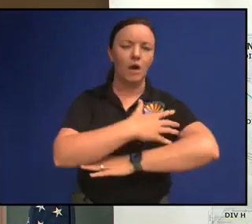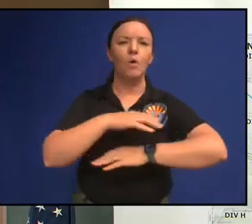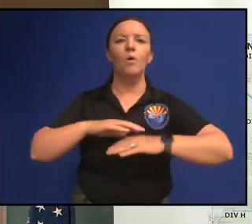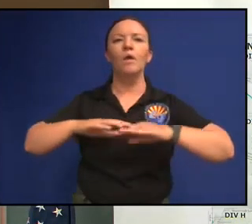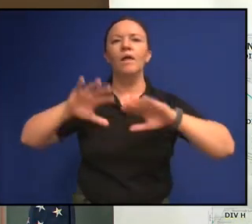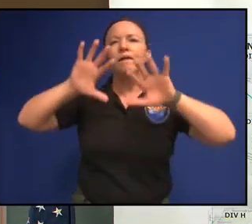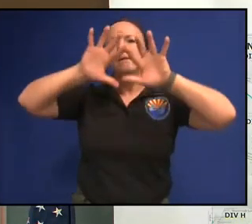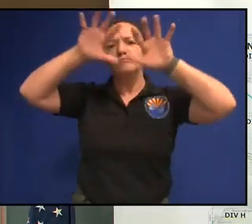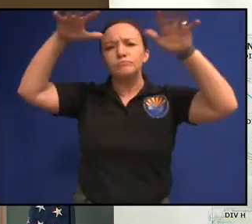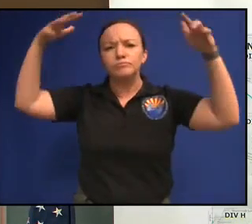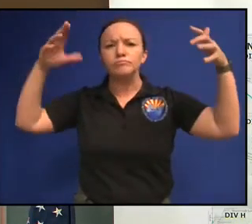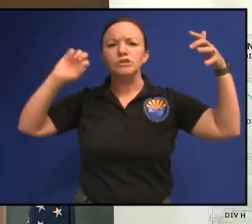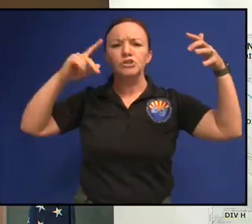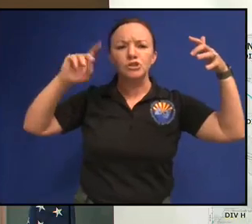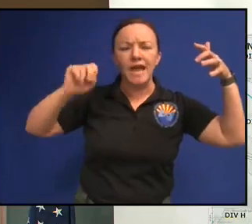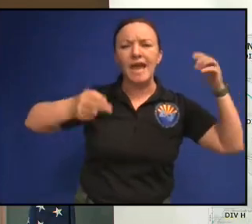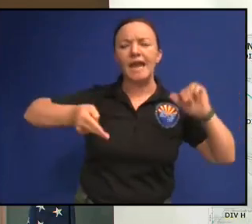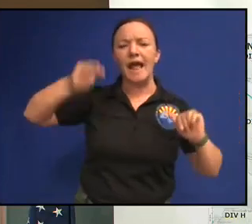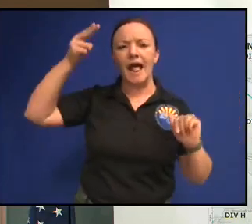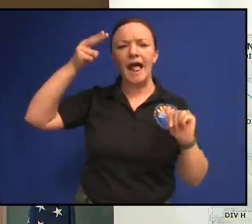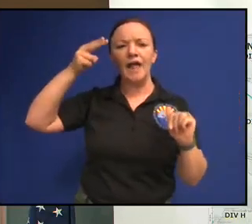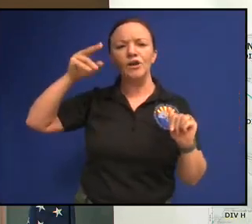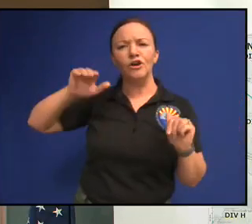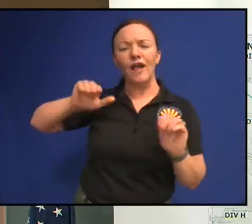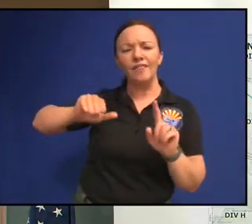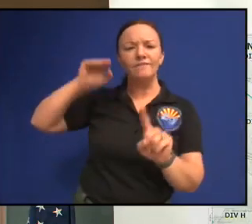SO IT IS GENERALLY COOLER. IT IS 11,000 FEET IN